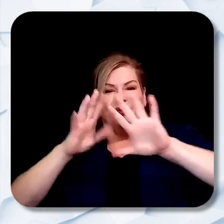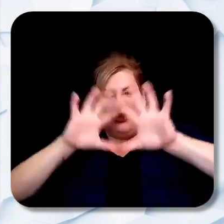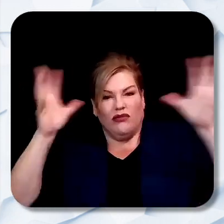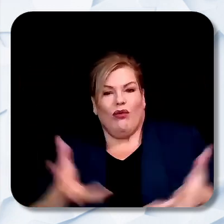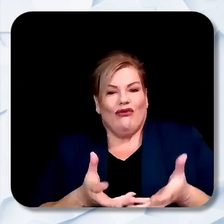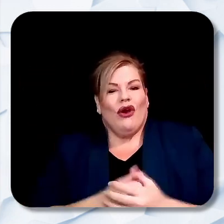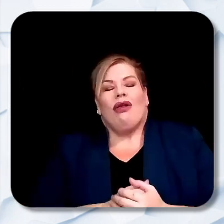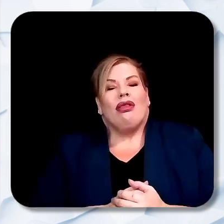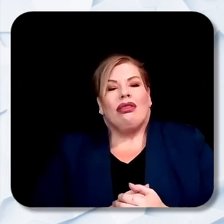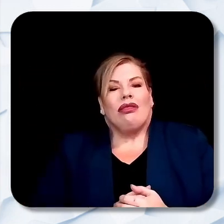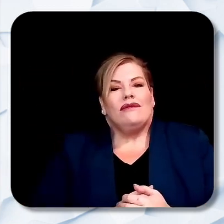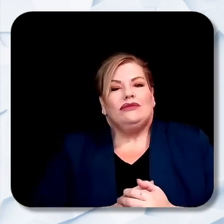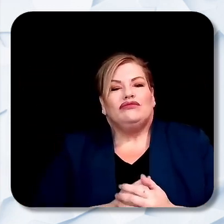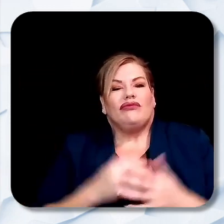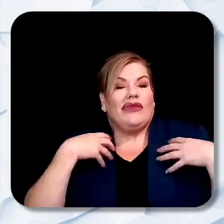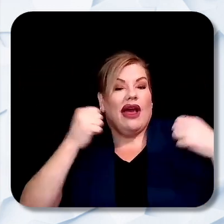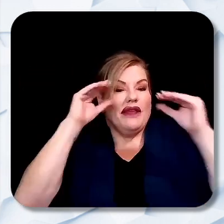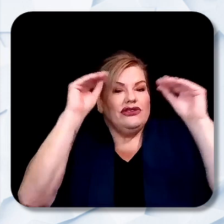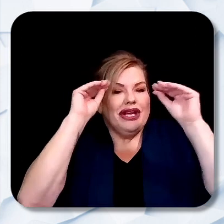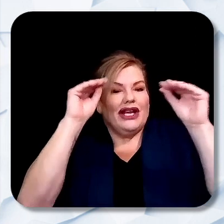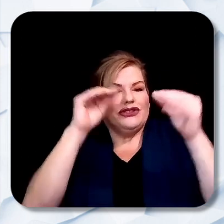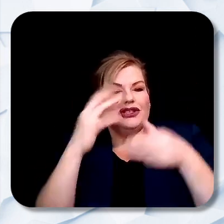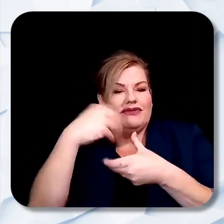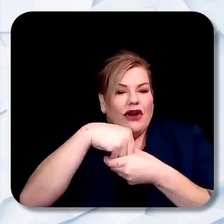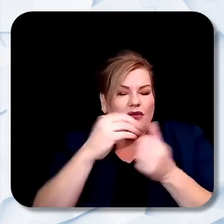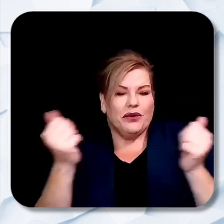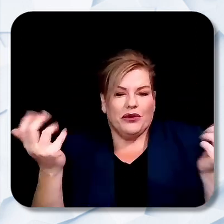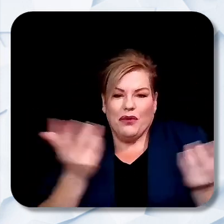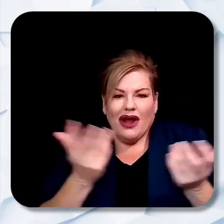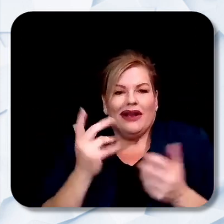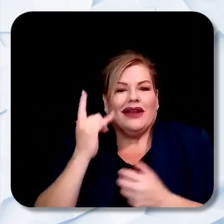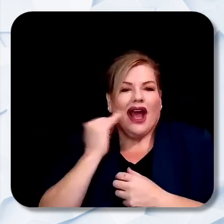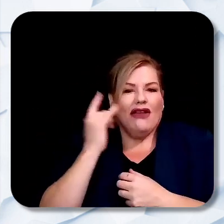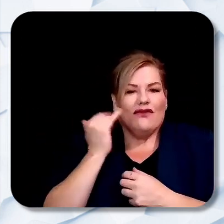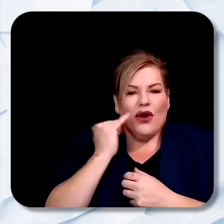Health education is a part of California education in grades one through six. We do